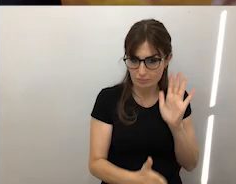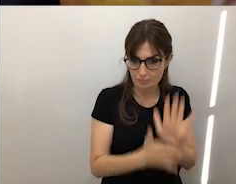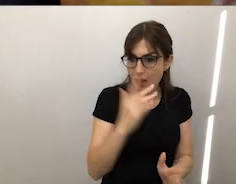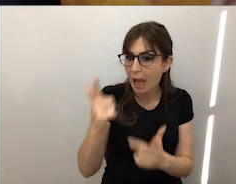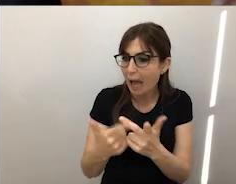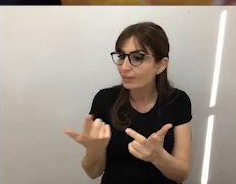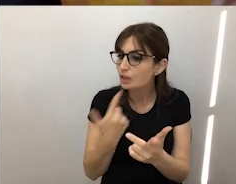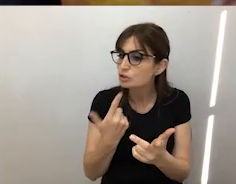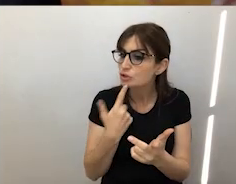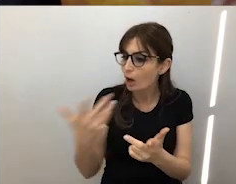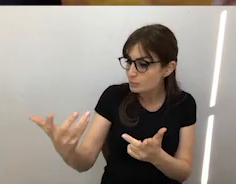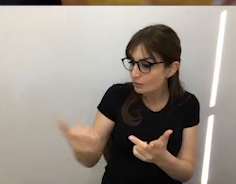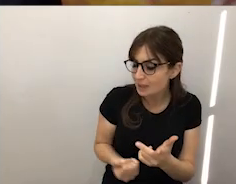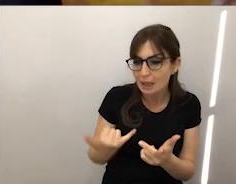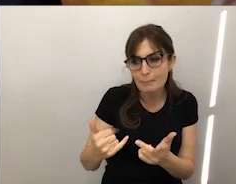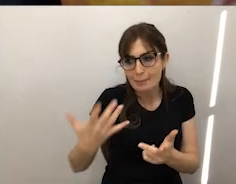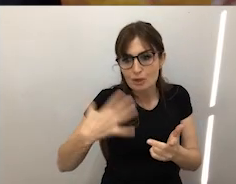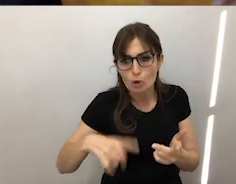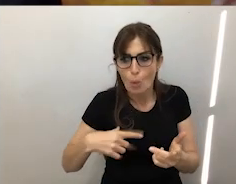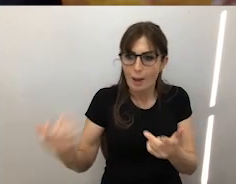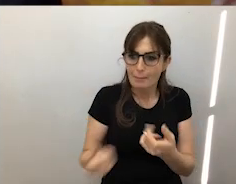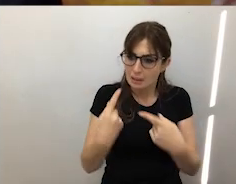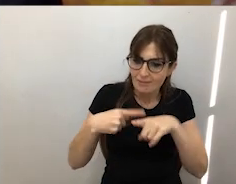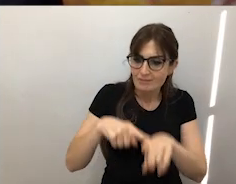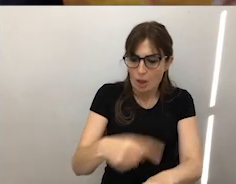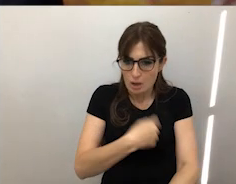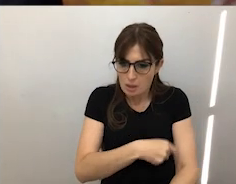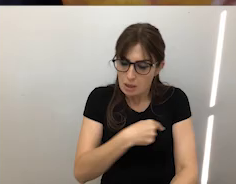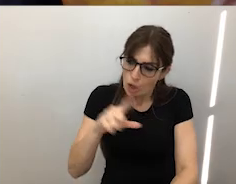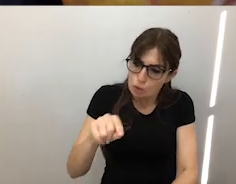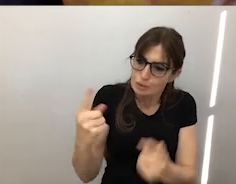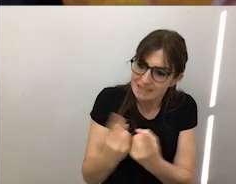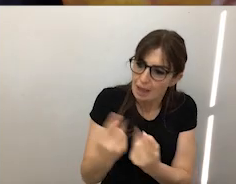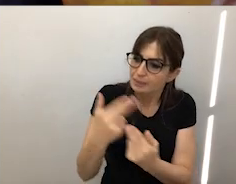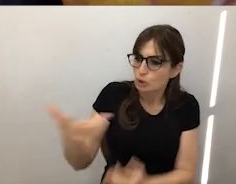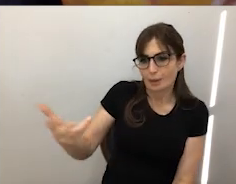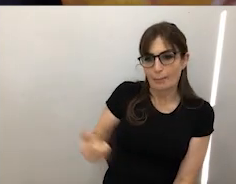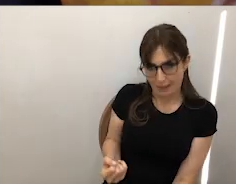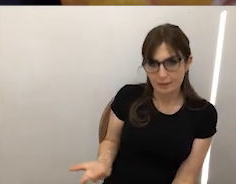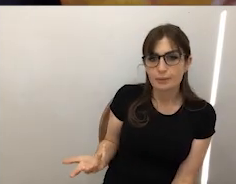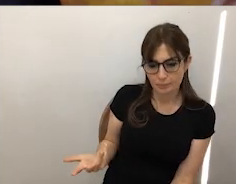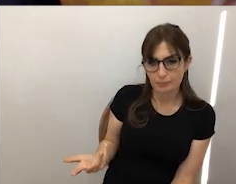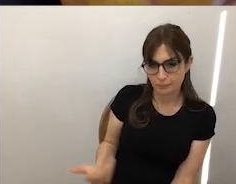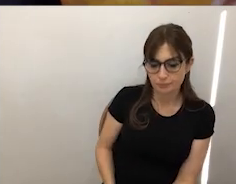Other types of income may be subject to the requirement for the organisation to do or deliver certain things.